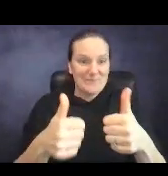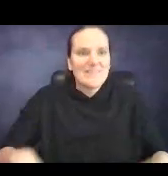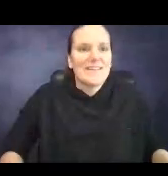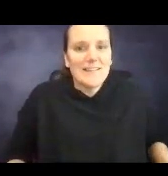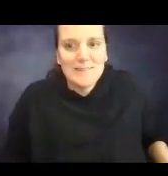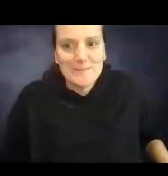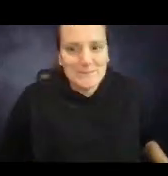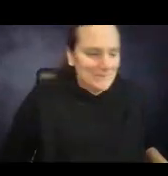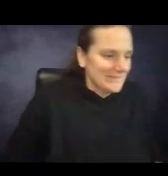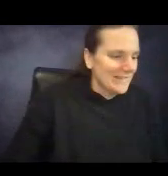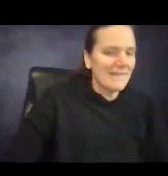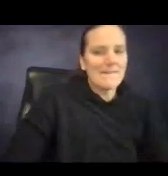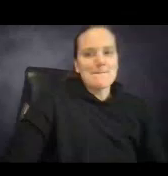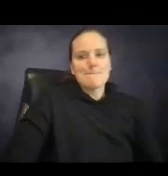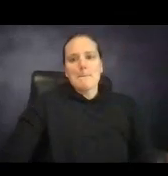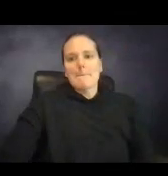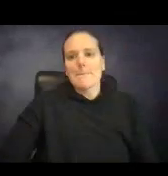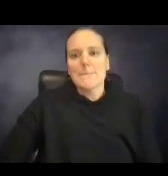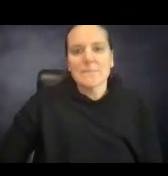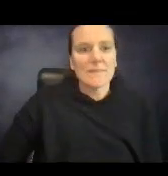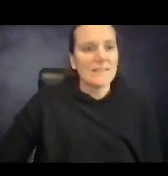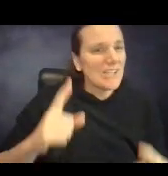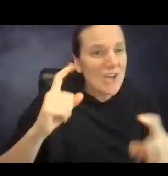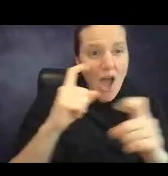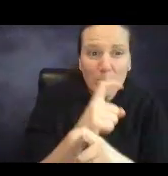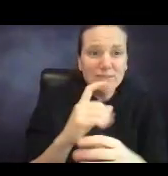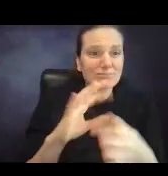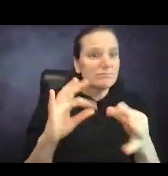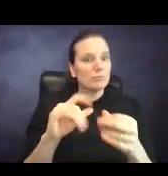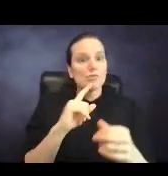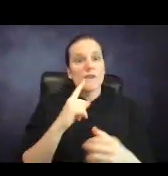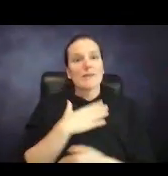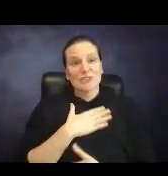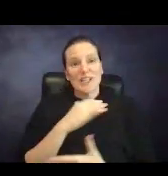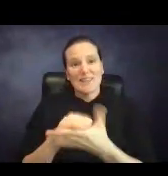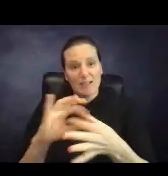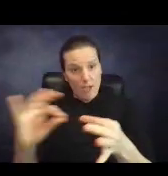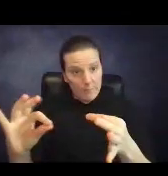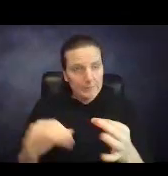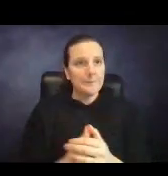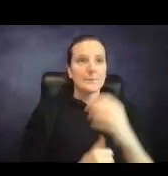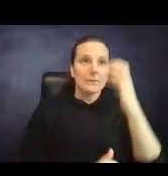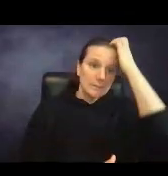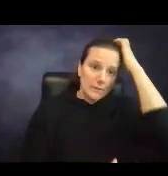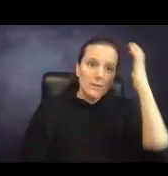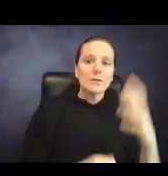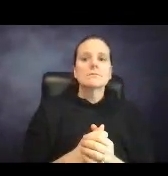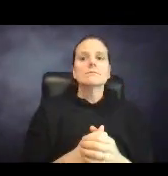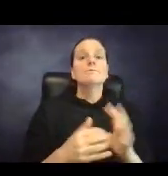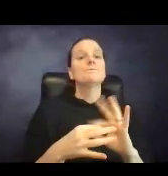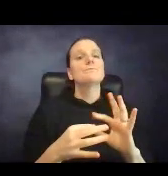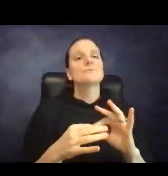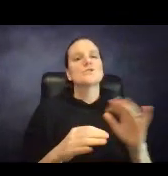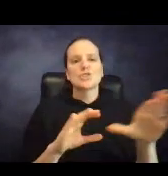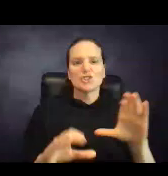Okay, thank you. It's complex stuff, so I appreciate you saying that. Okay, so to chill out, as I was saying, to get to sleep,